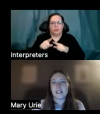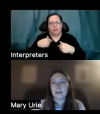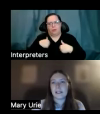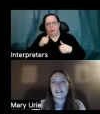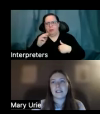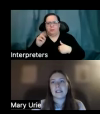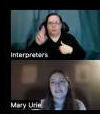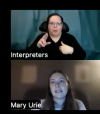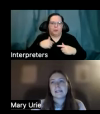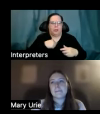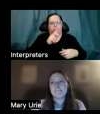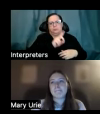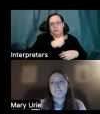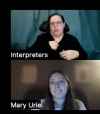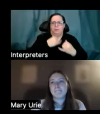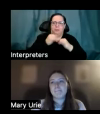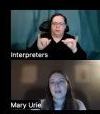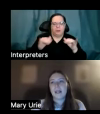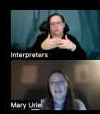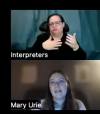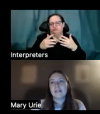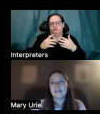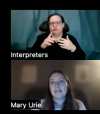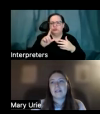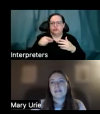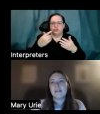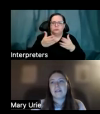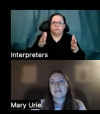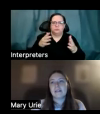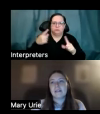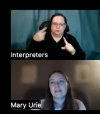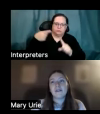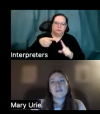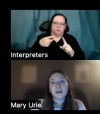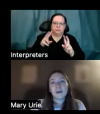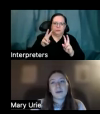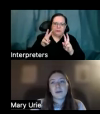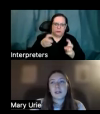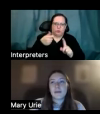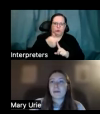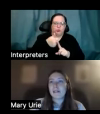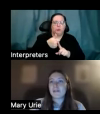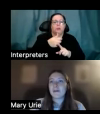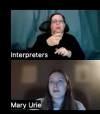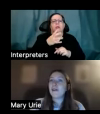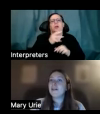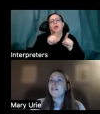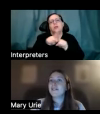Independent. And also, we want to make sure that we aren't